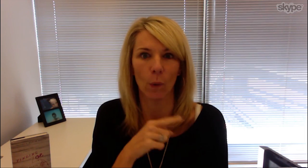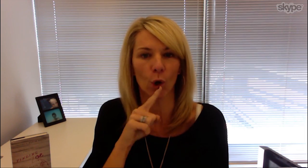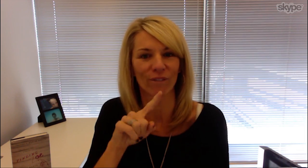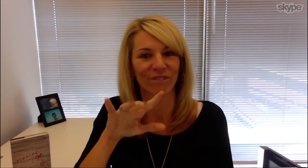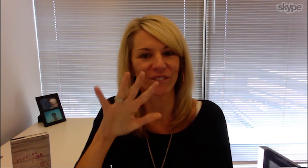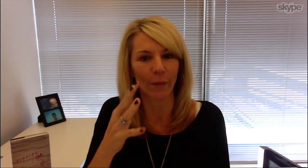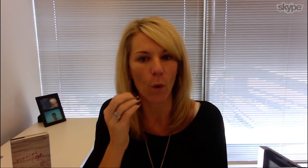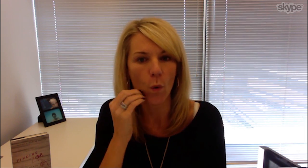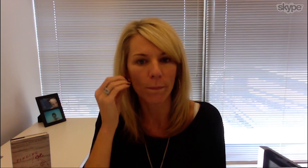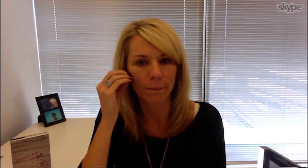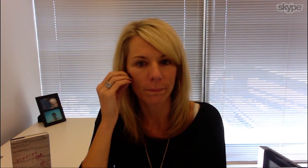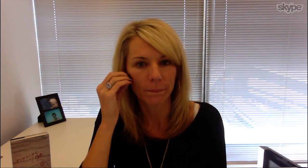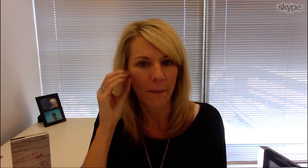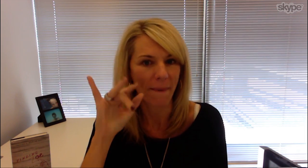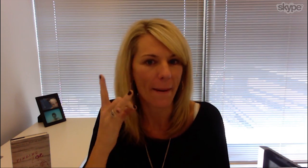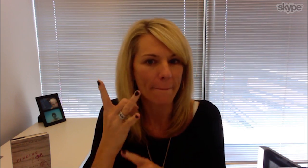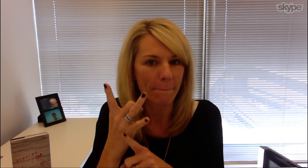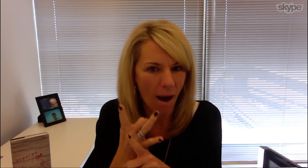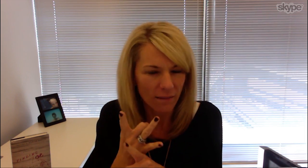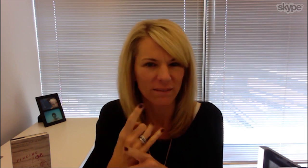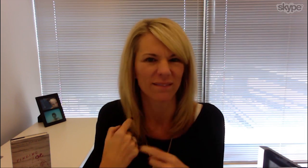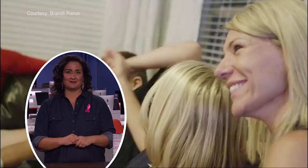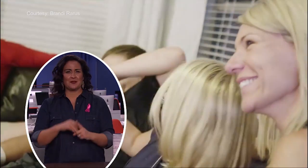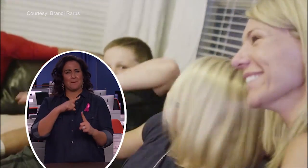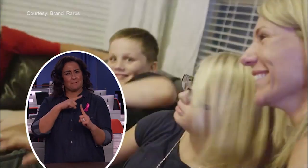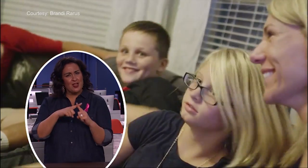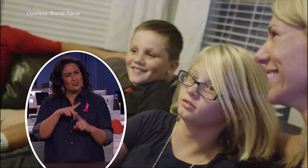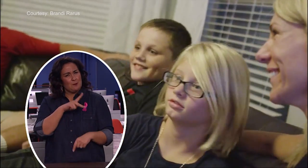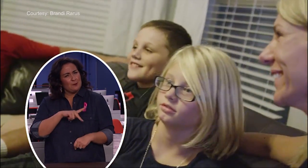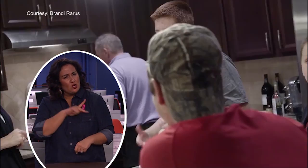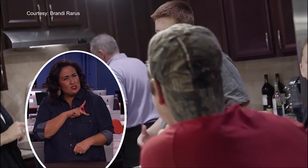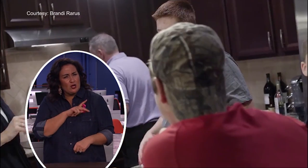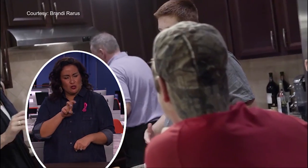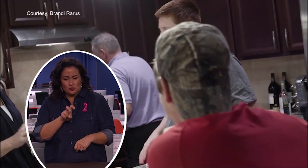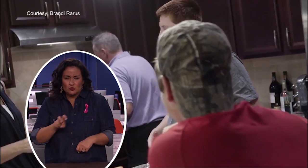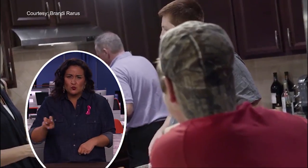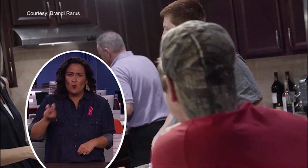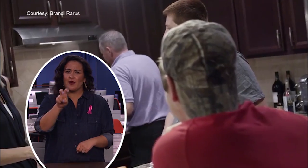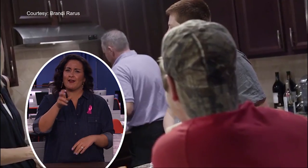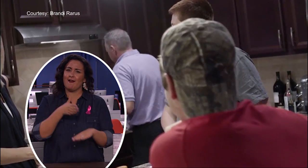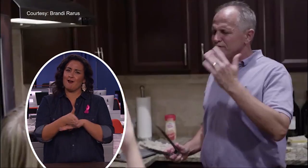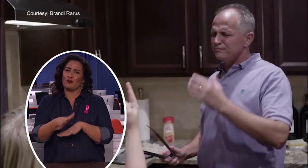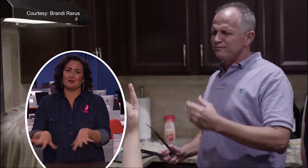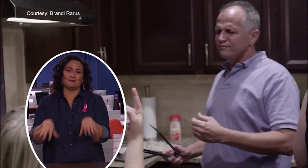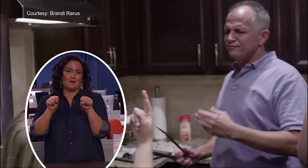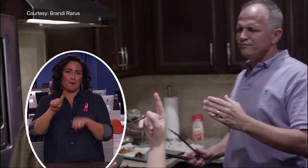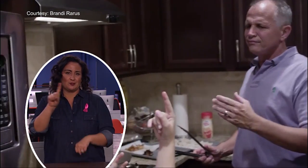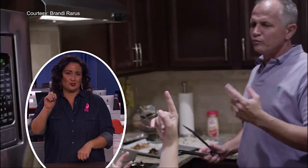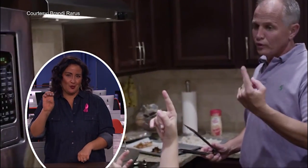her fifth home in those 8 months.” ...and the personal journey adopting Zoe took her on.